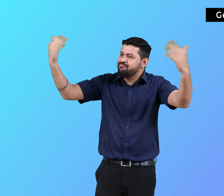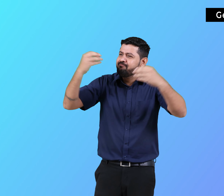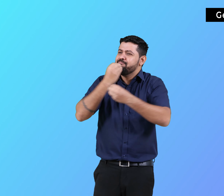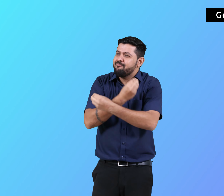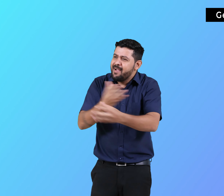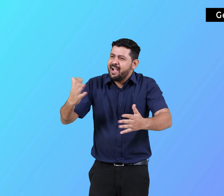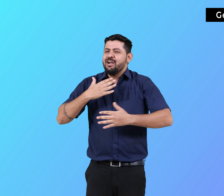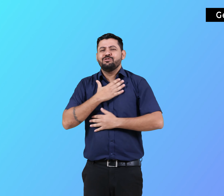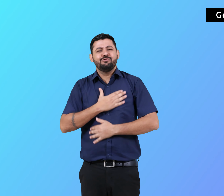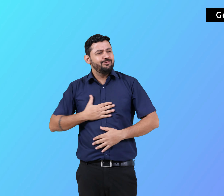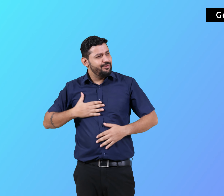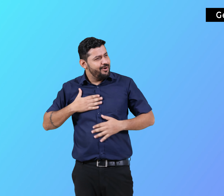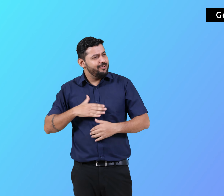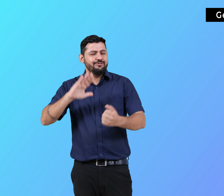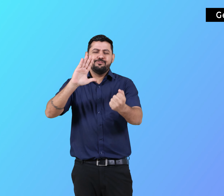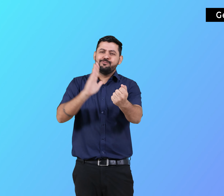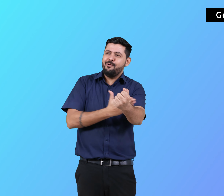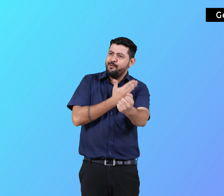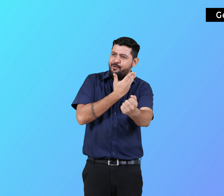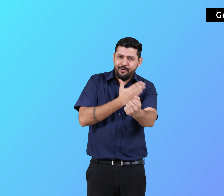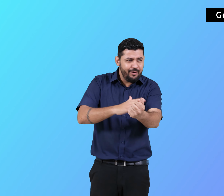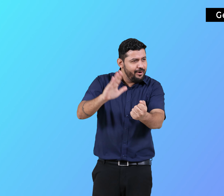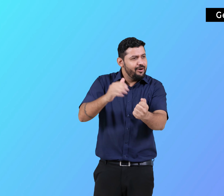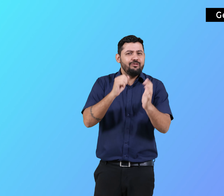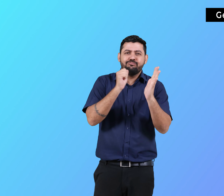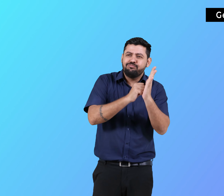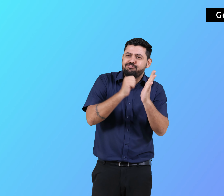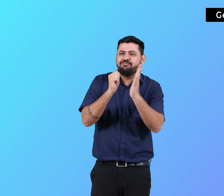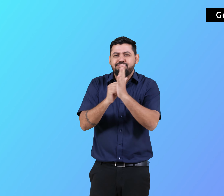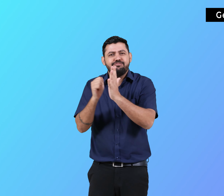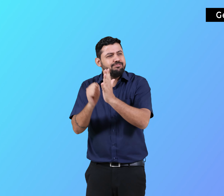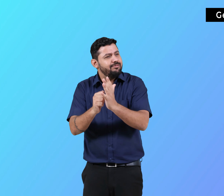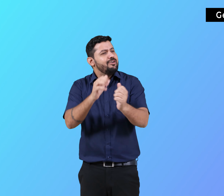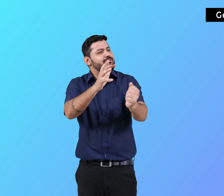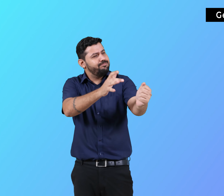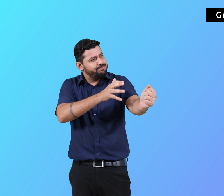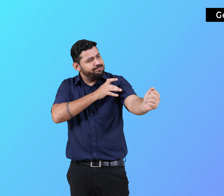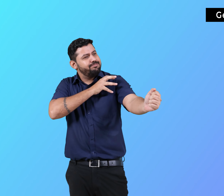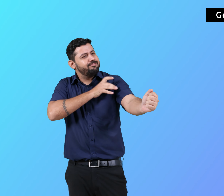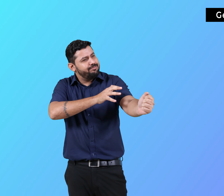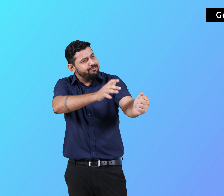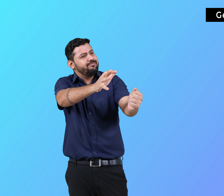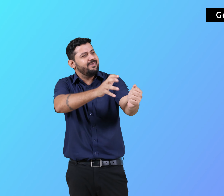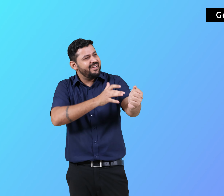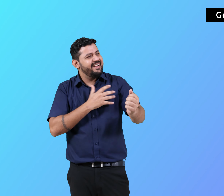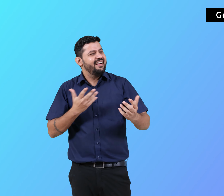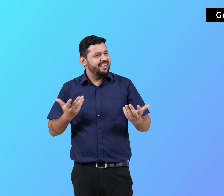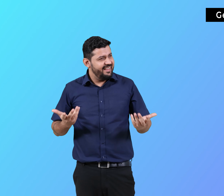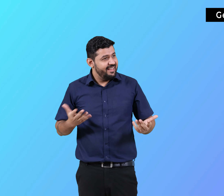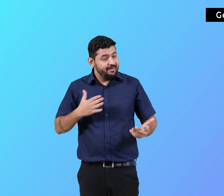We could have celebrated with singing to the music of harps and tambourines.